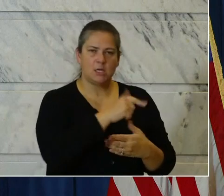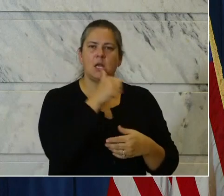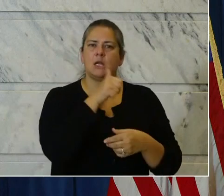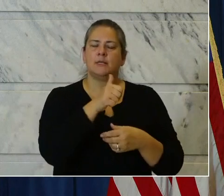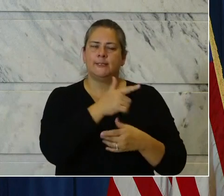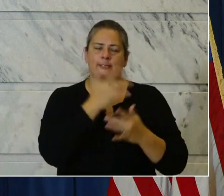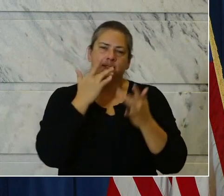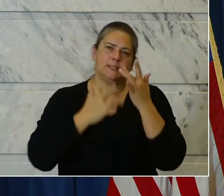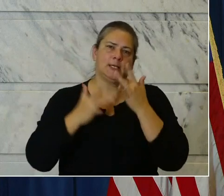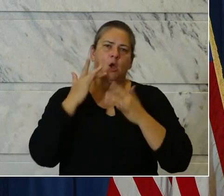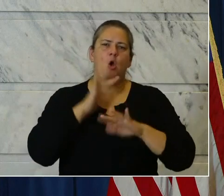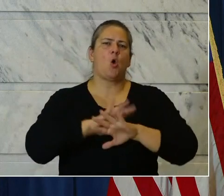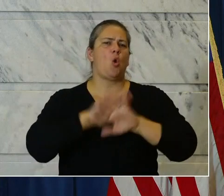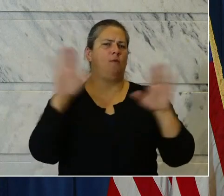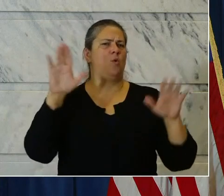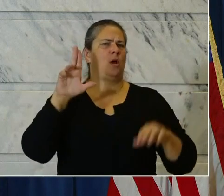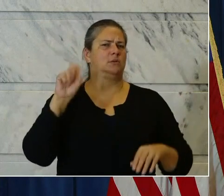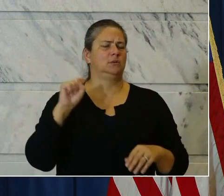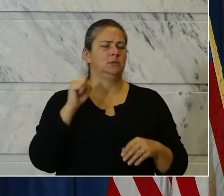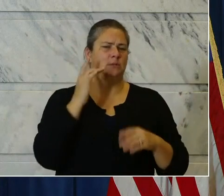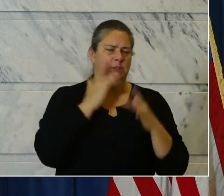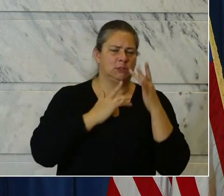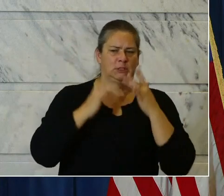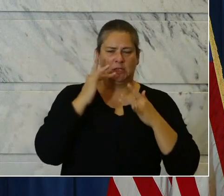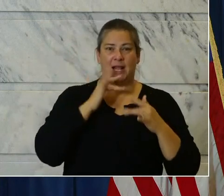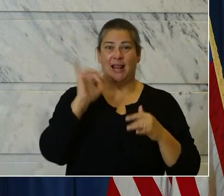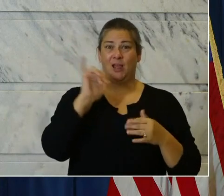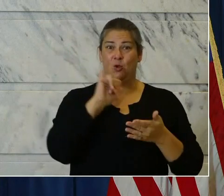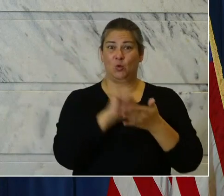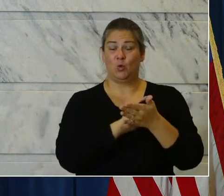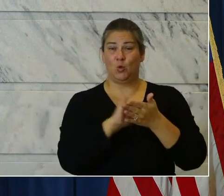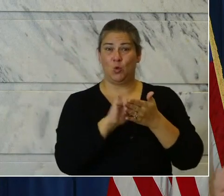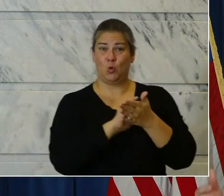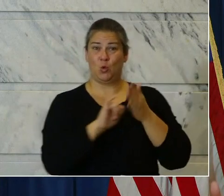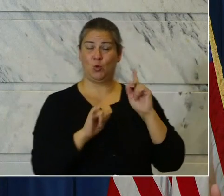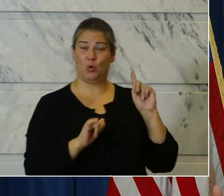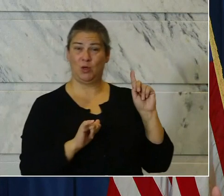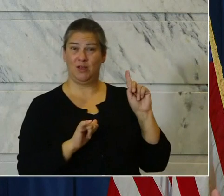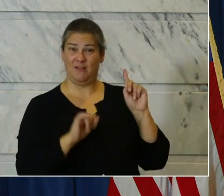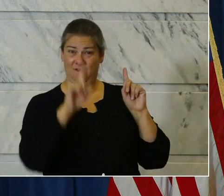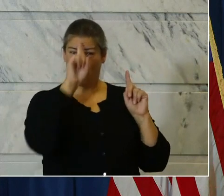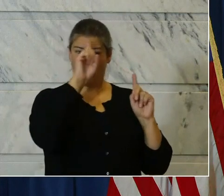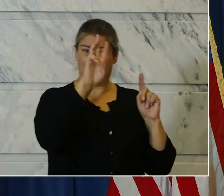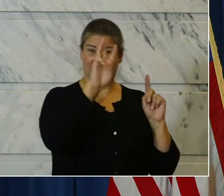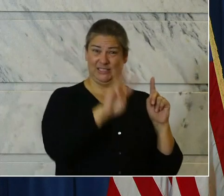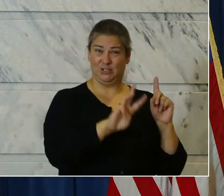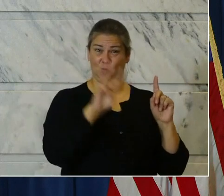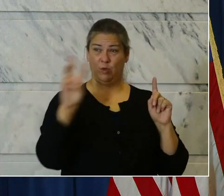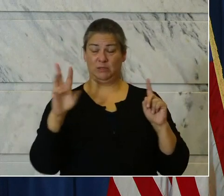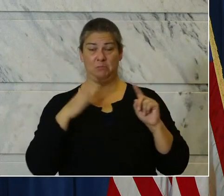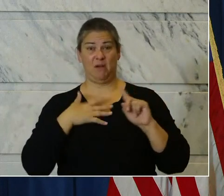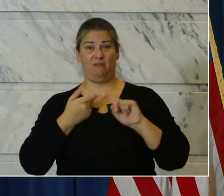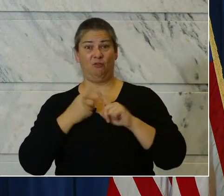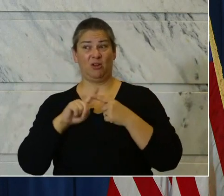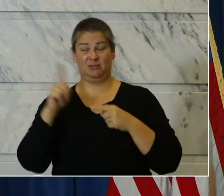THE CHANGE OUT OF THEIR EQUIPMENT. LIKE THEY SHOULD GET ACROSS THE COUNTRY- PEOPLE WHO